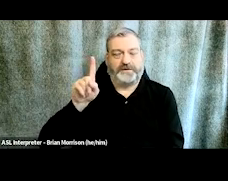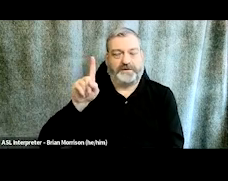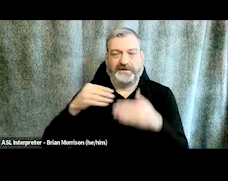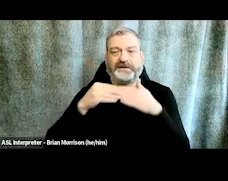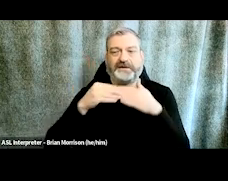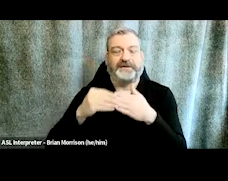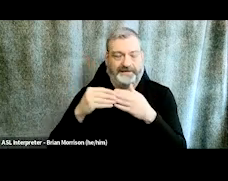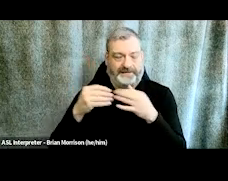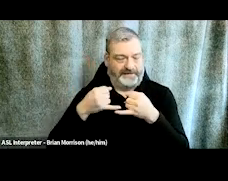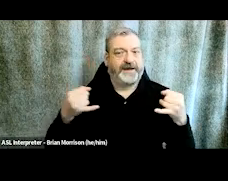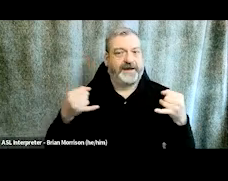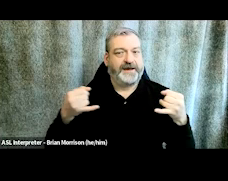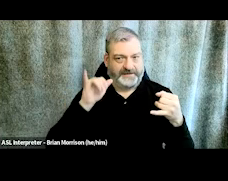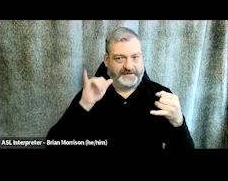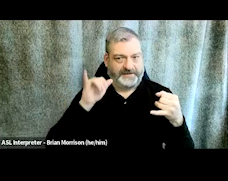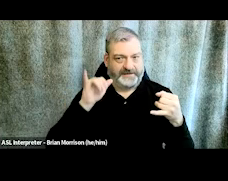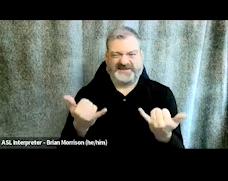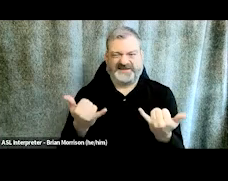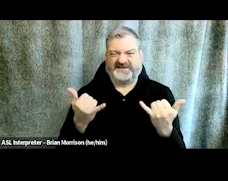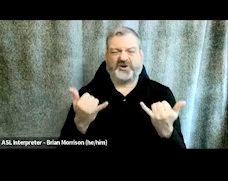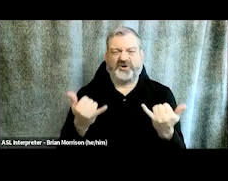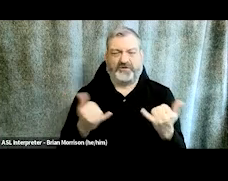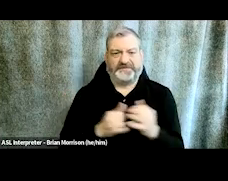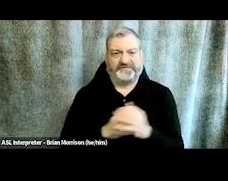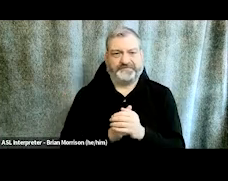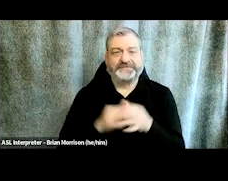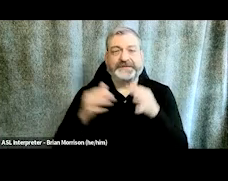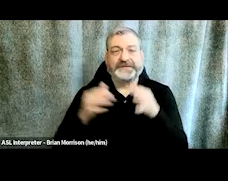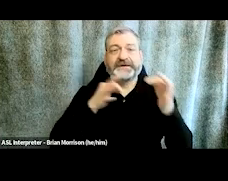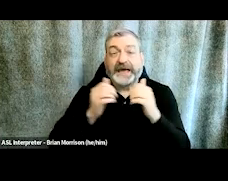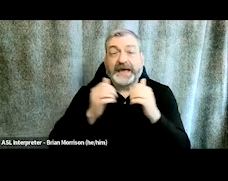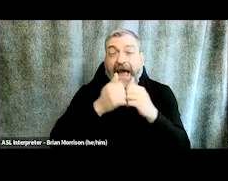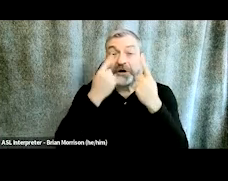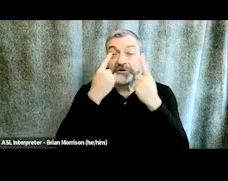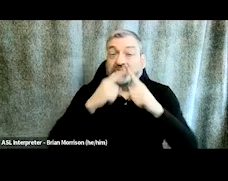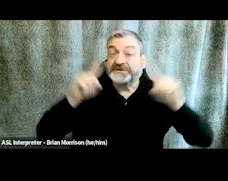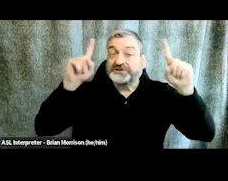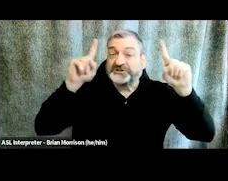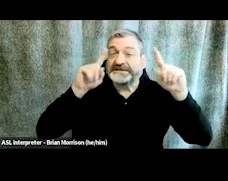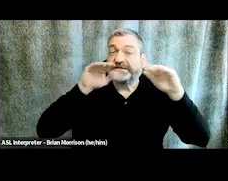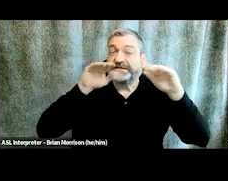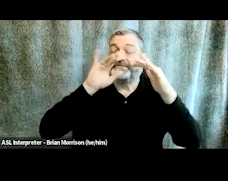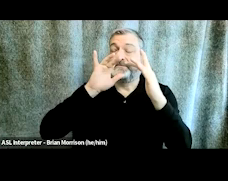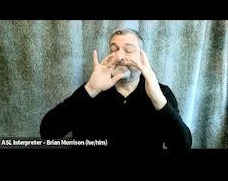These guidelines describe how to achieve accessibility on the Web. And what a lot of people don't think about